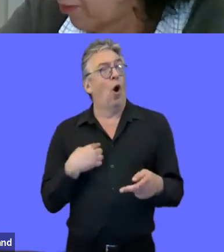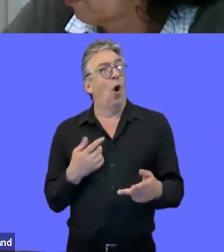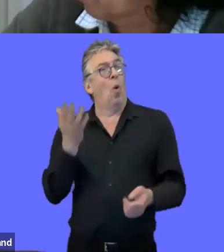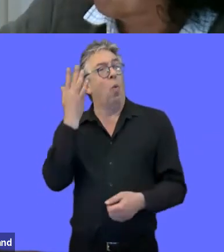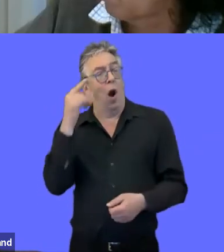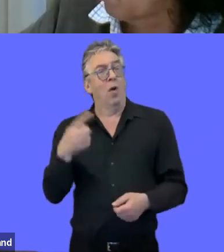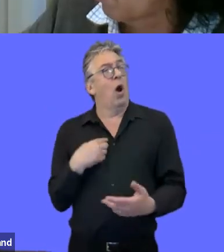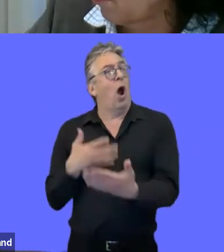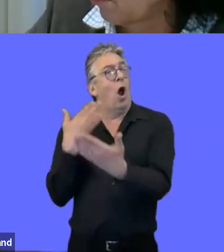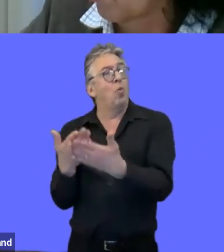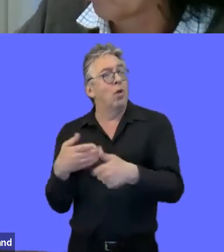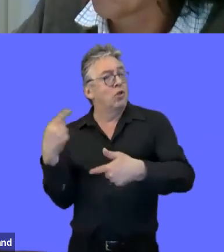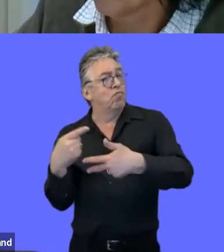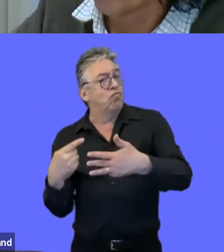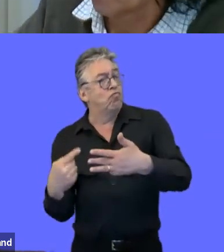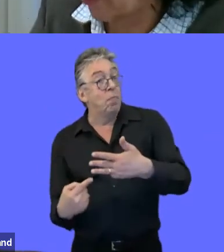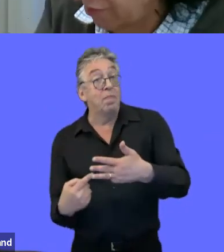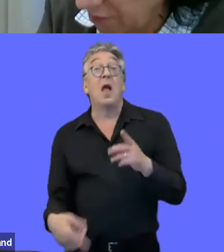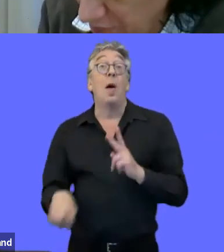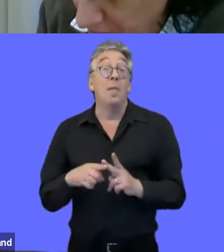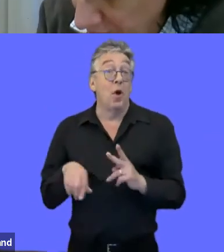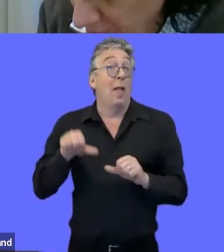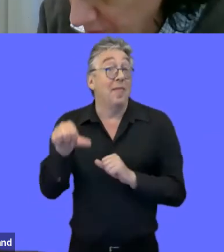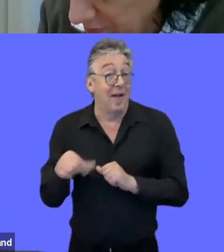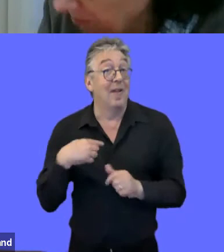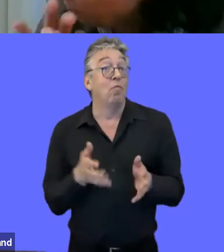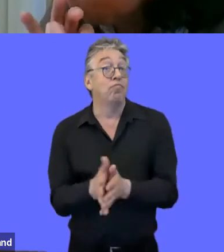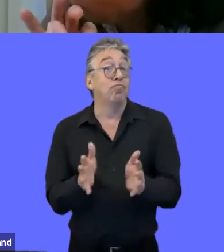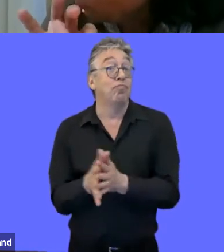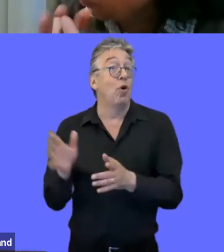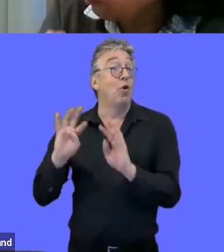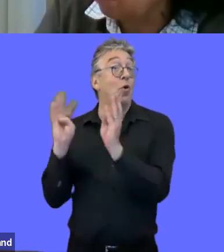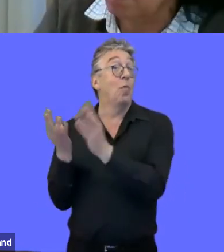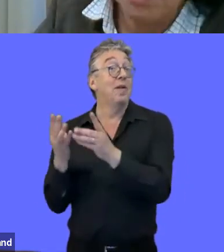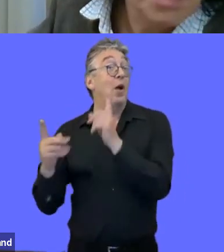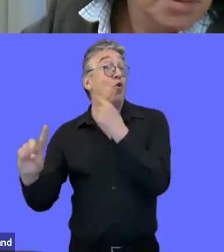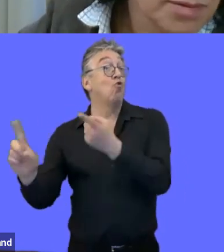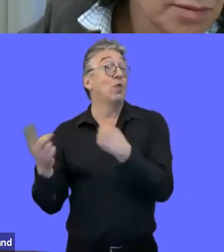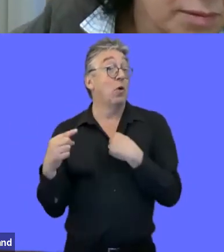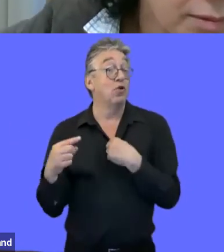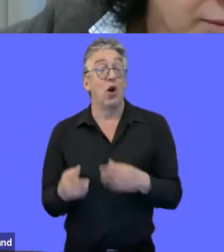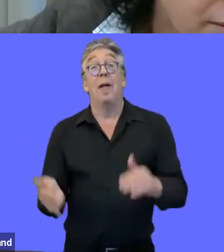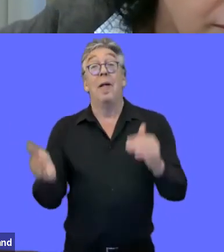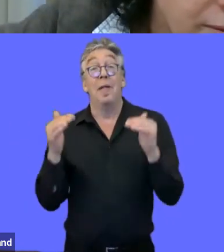together with the findings of the committee. And I will outline the process in practice, what happened,